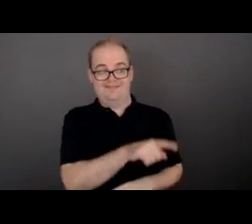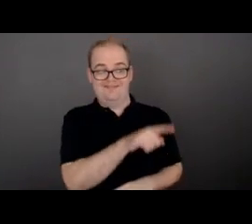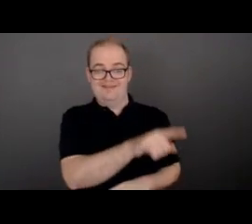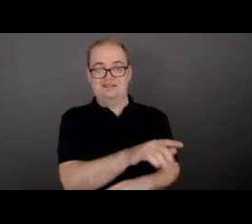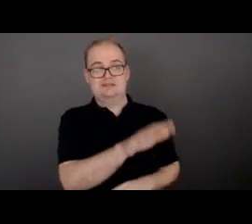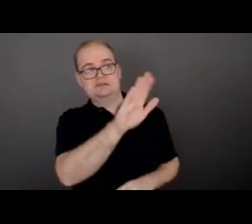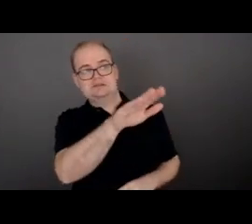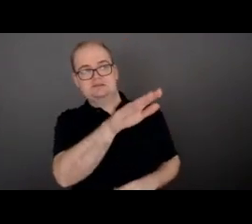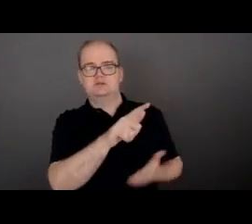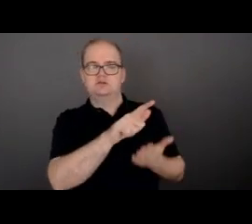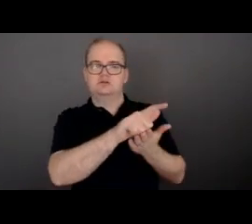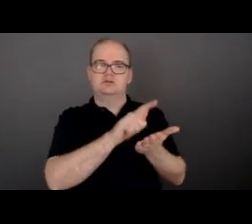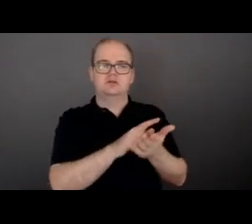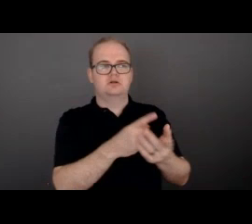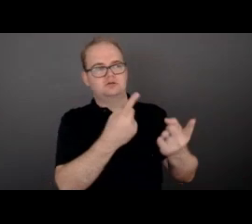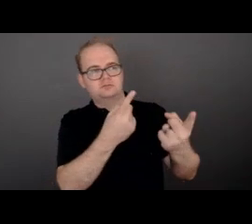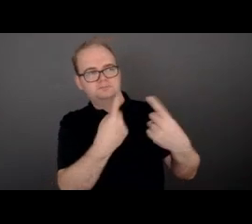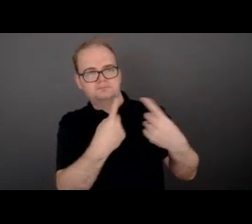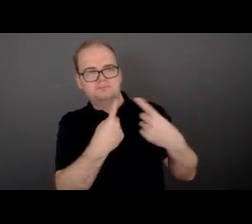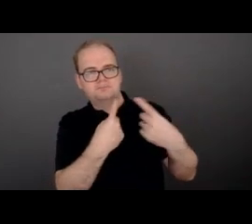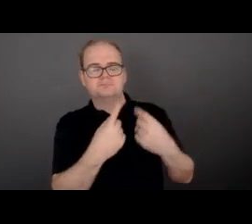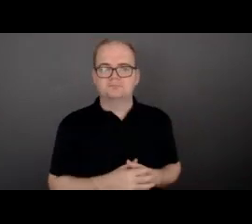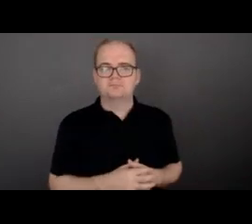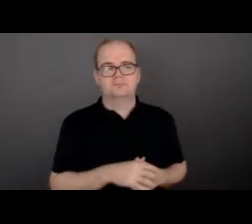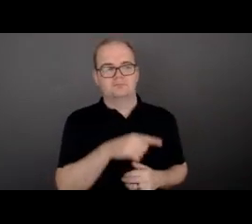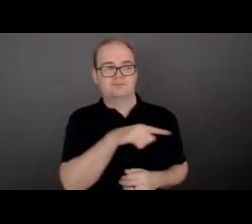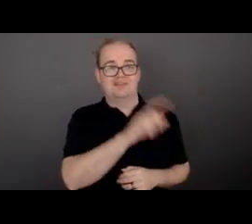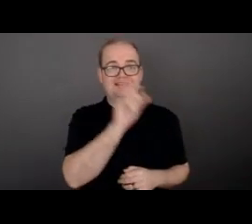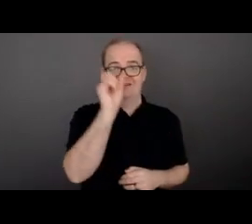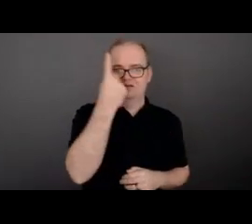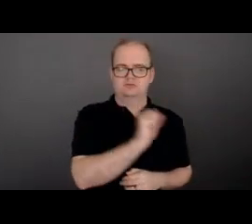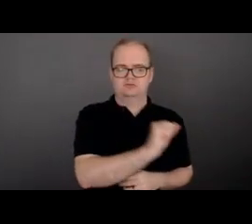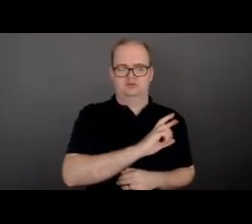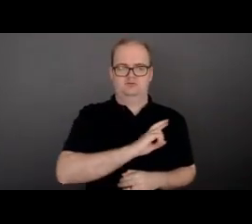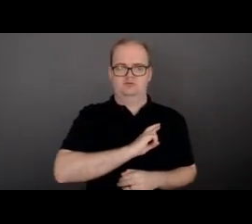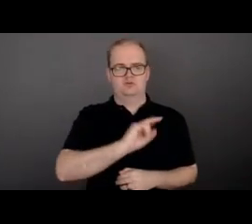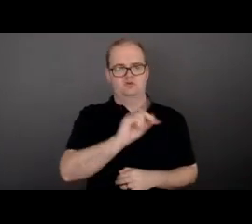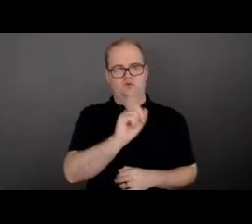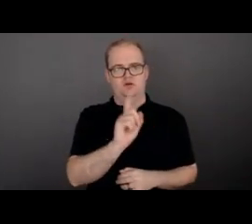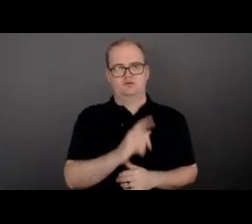they understand what's required of them now that they've been listed as the respondent.